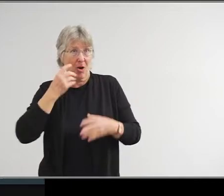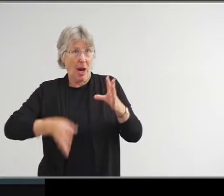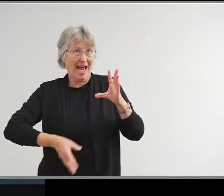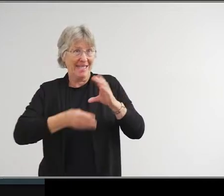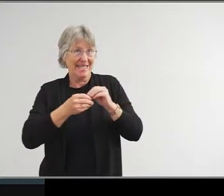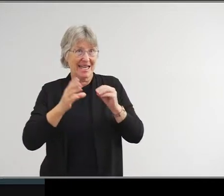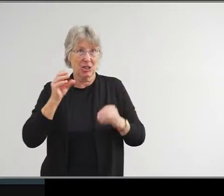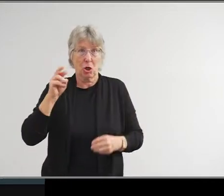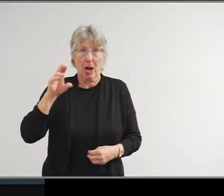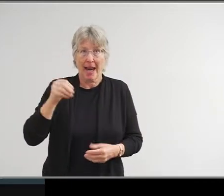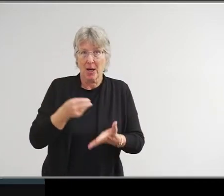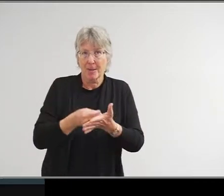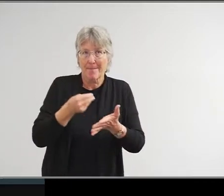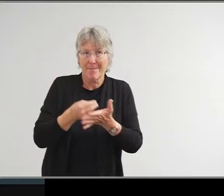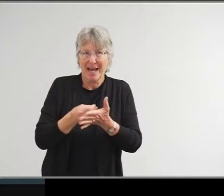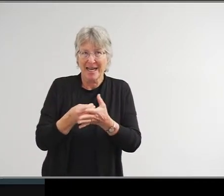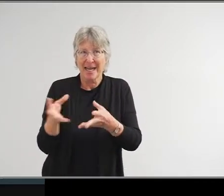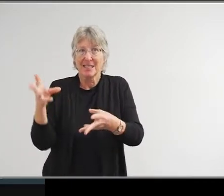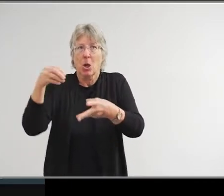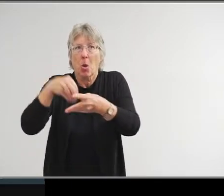or will we fold that into this document?